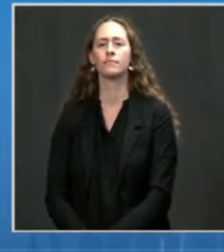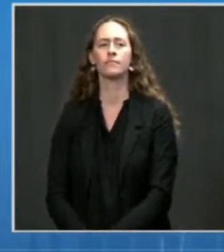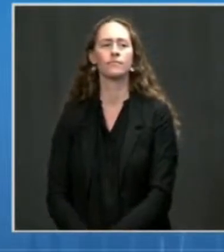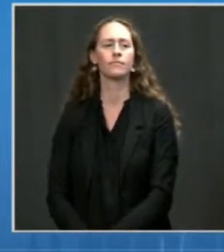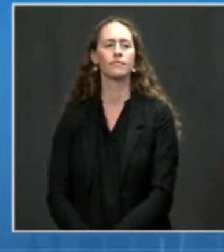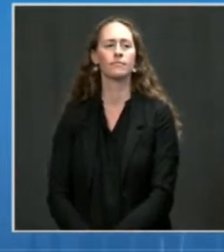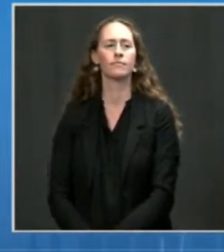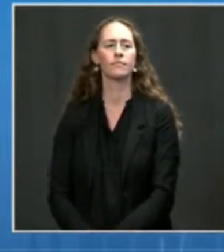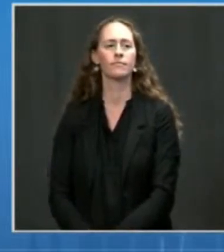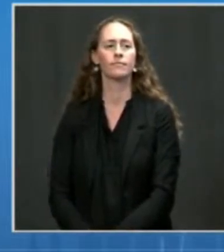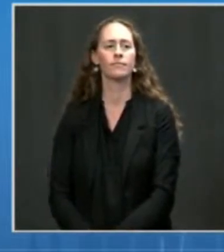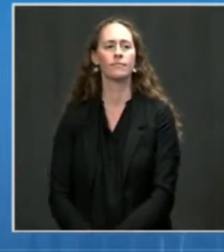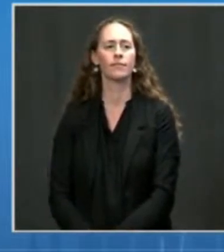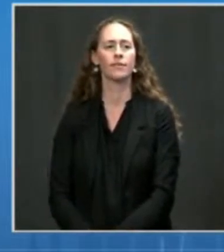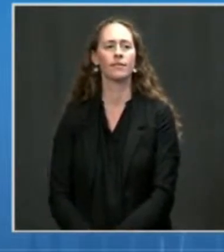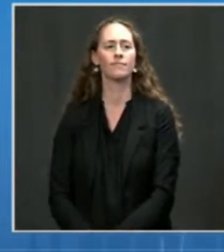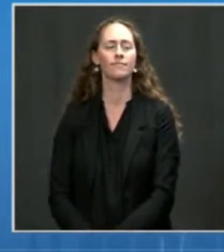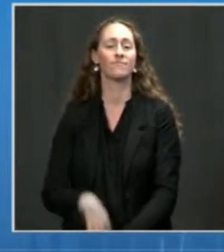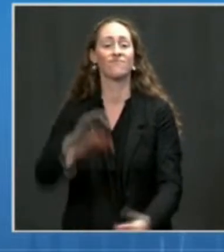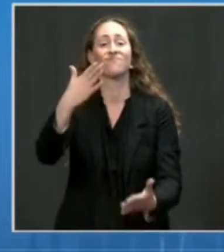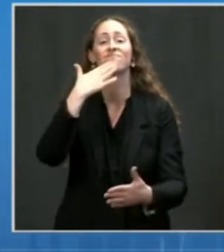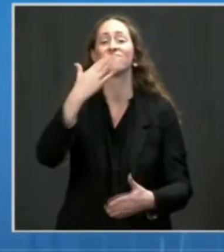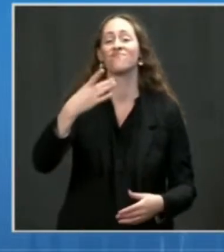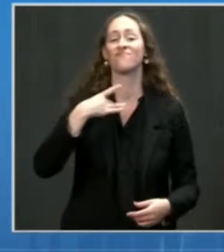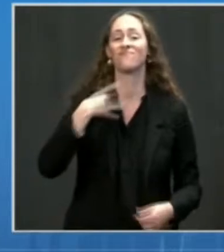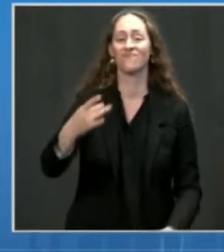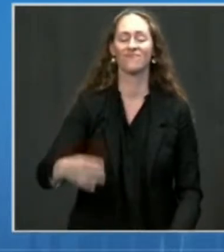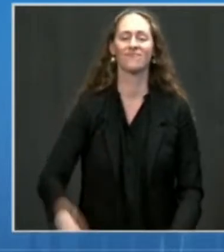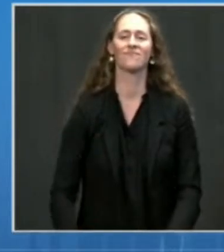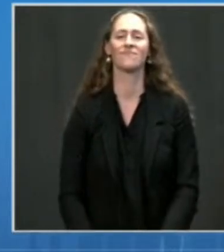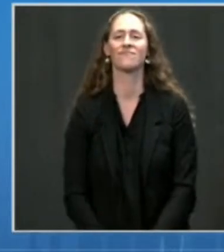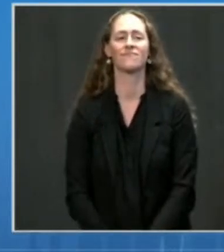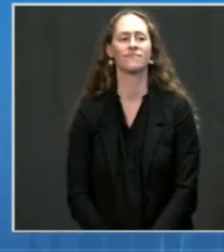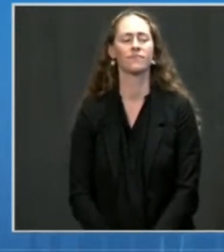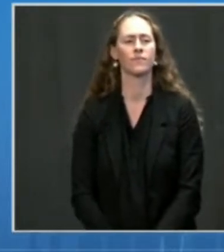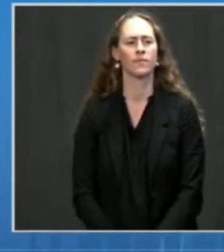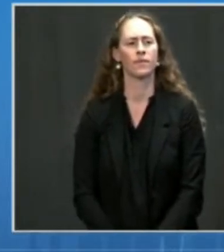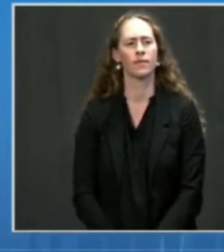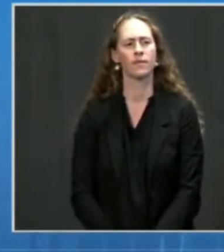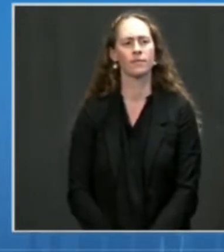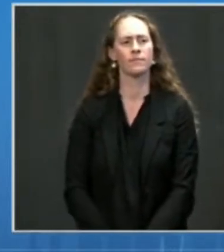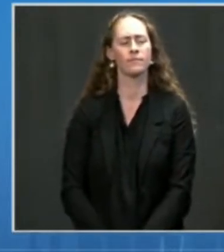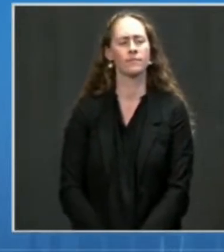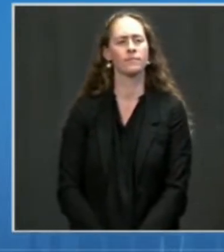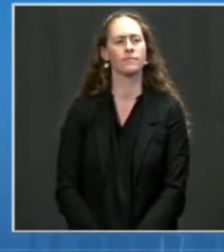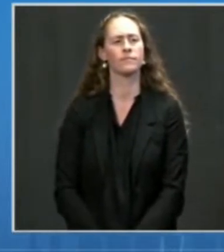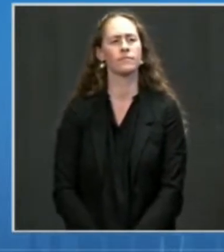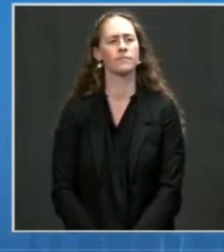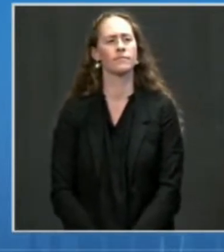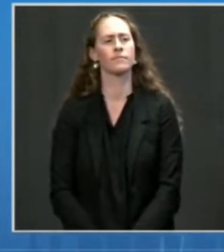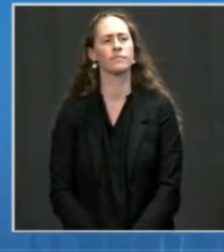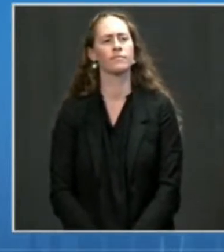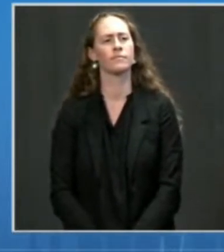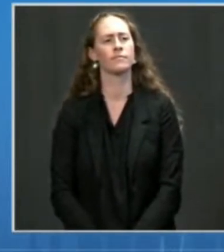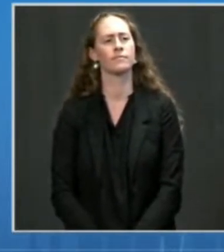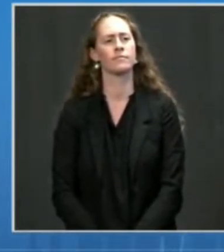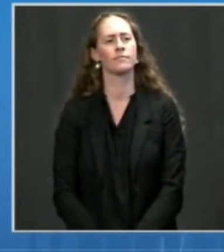FOLLOW THE CDC PUBLIC HEALTH RECOMMENDATIONS. NEXT QUESTION. AARON BILLUPS AT SPECTRUM. HI. THANKS SO MUCH FOR TAKING MY QUESTION.